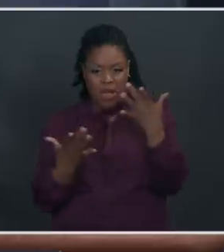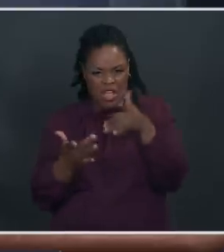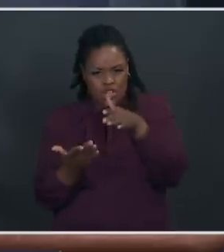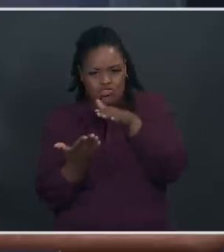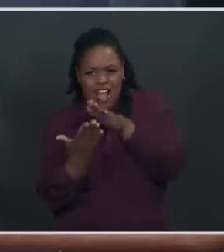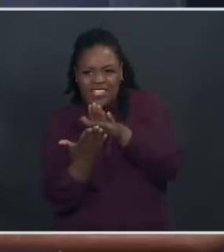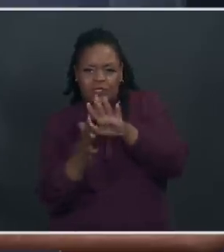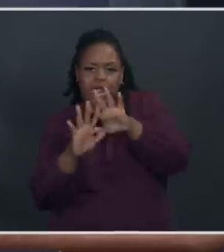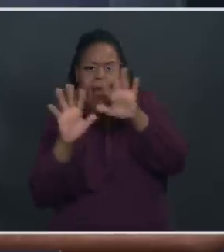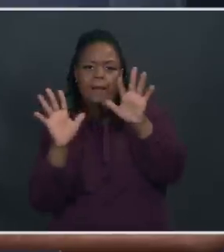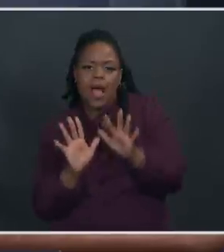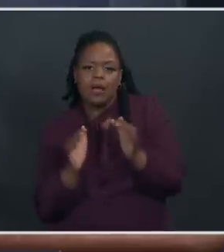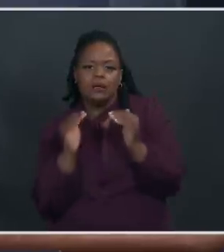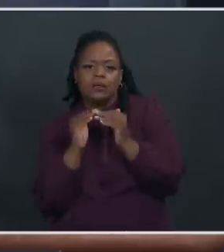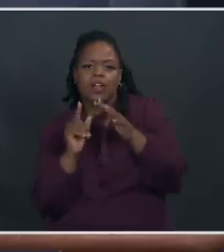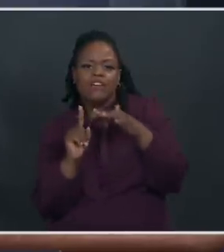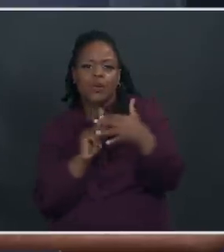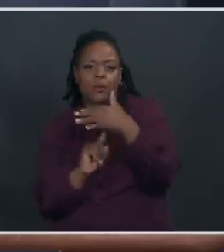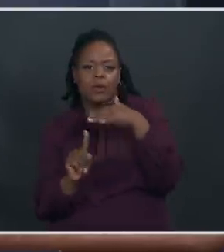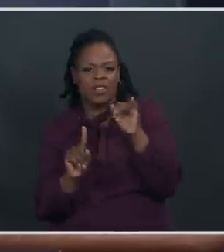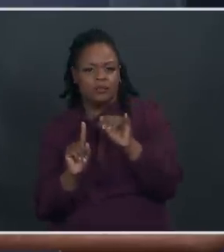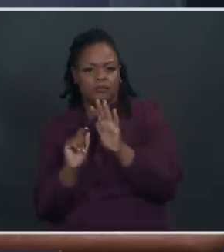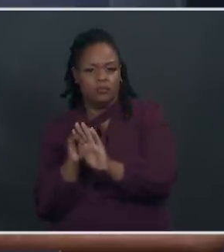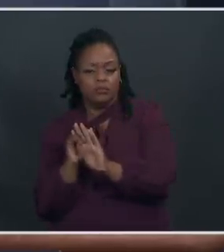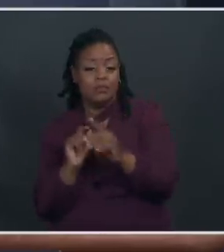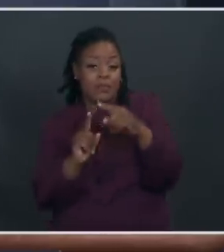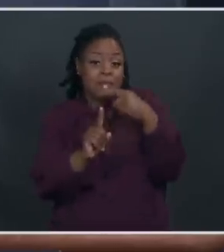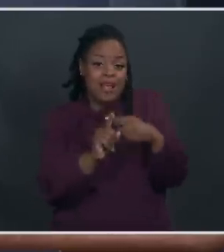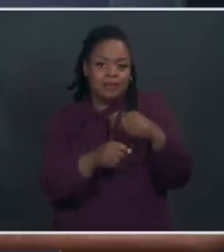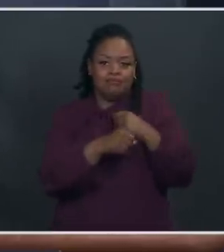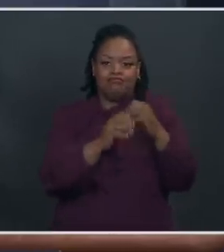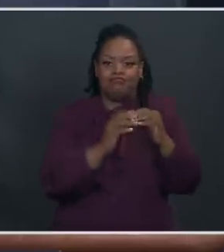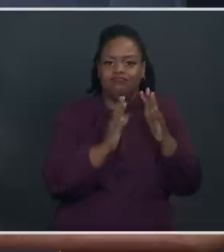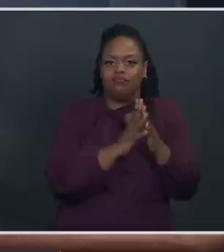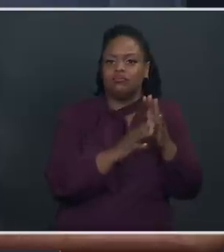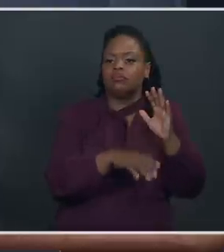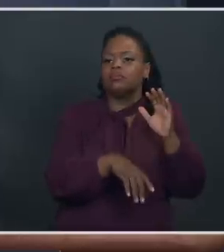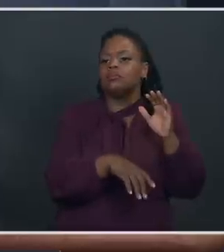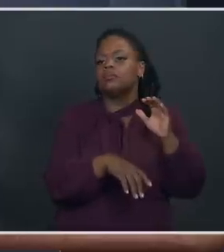as well as an advisory council. It directs the Department of Health and Human Services